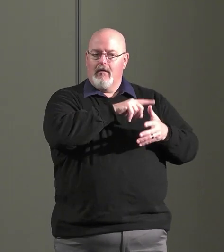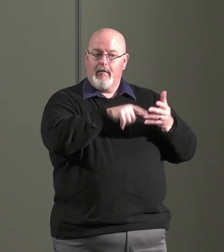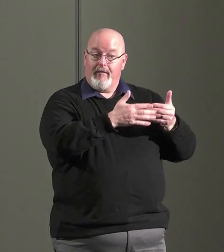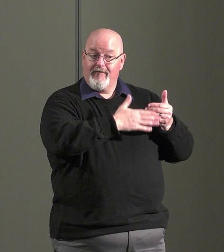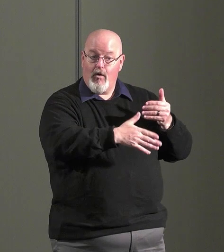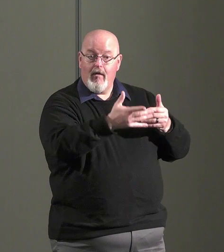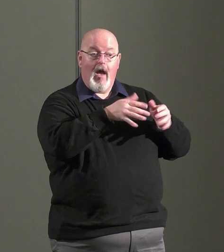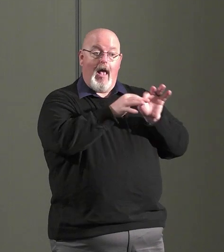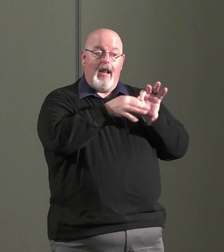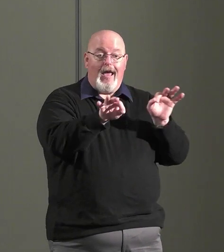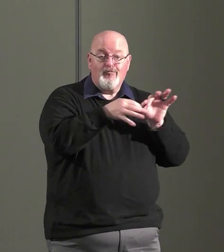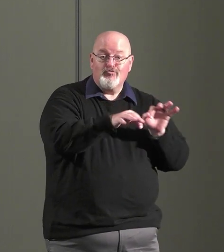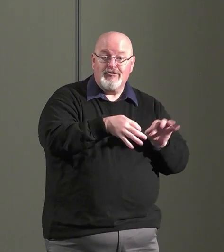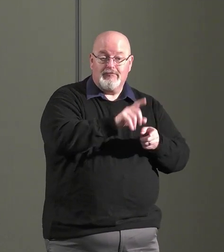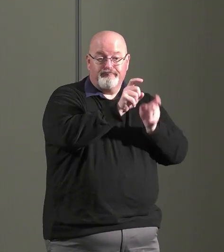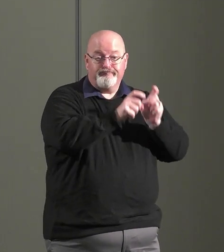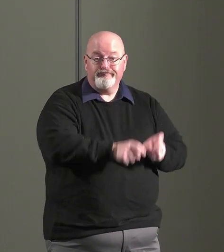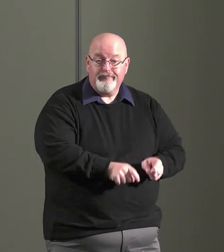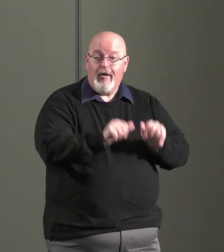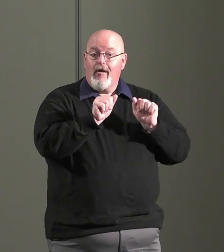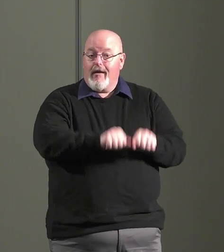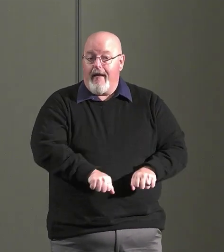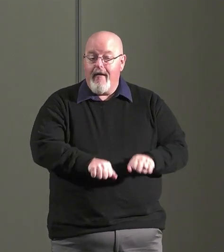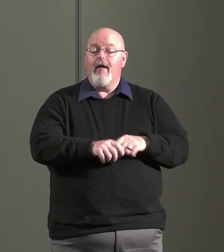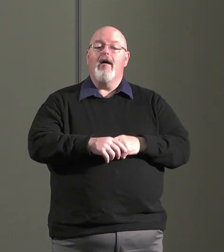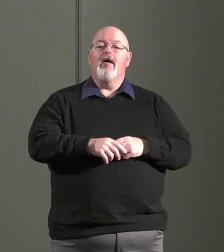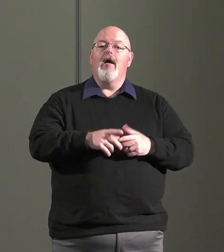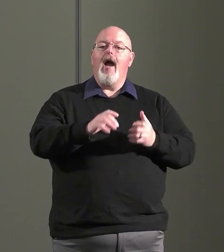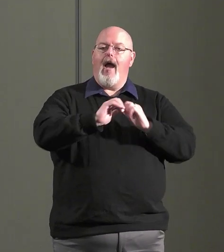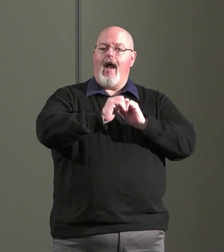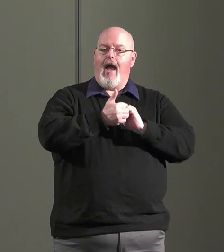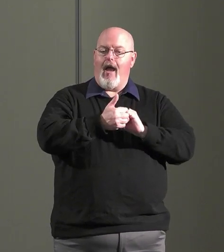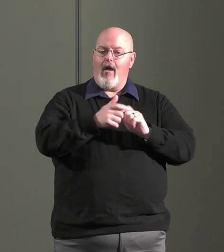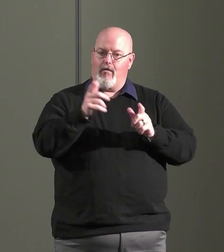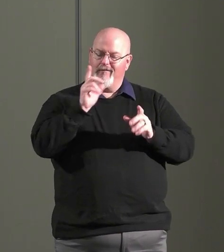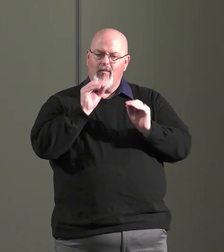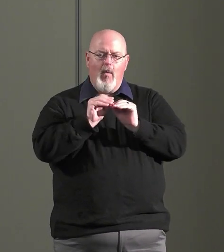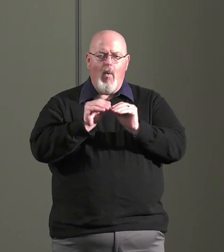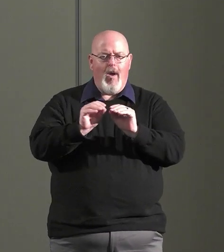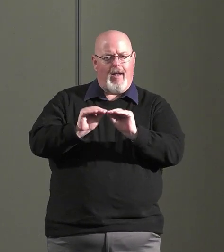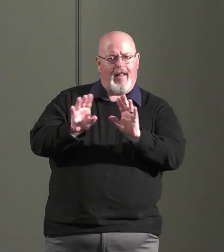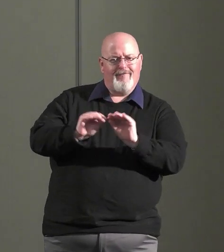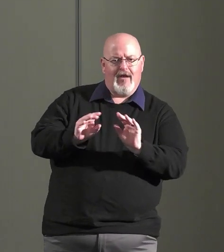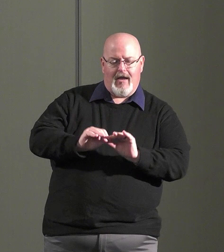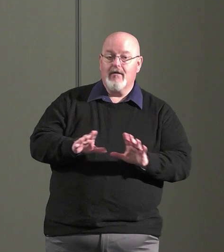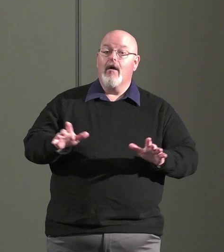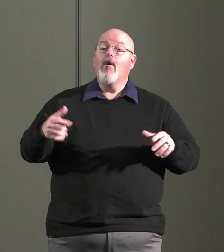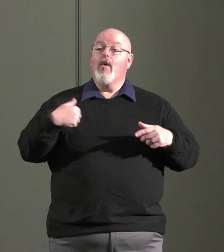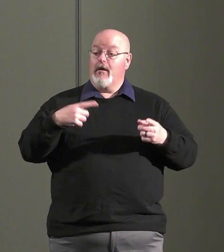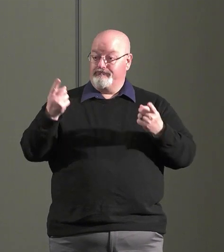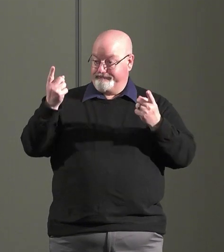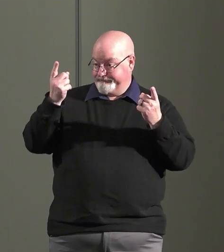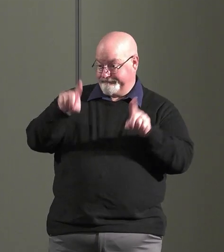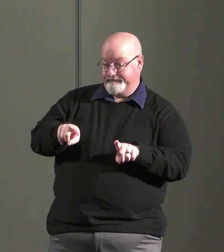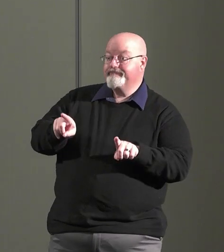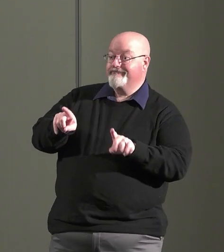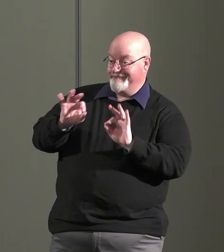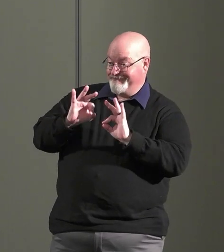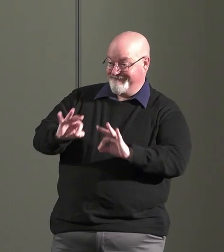language changes we could use and ways to clarify this. Once we agreed on those there is input from